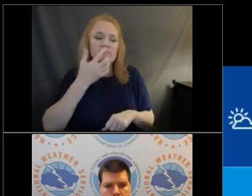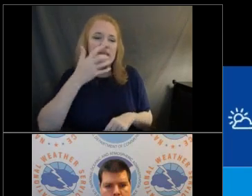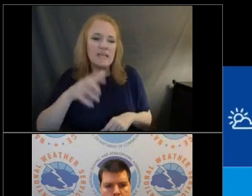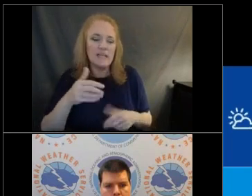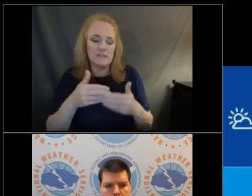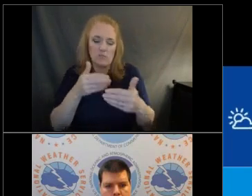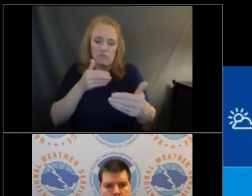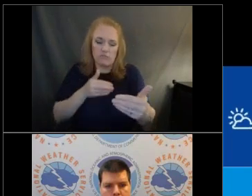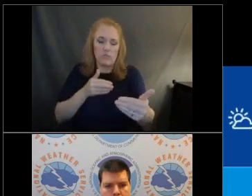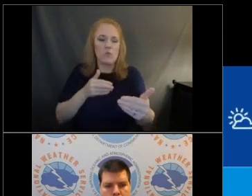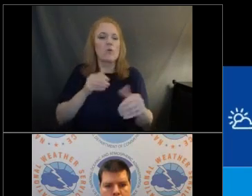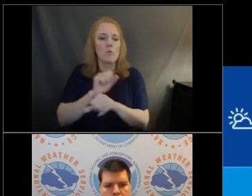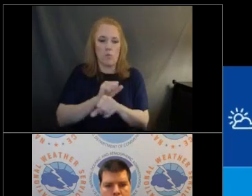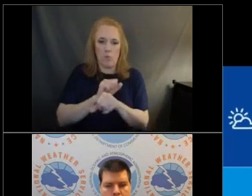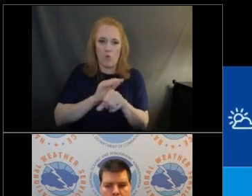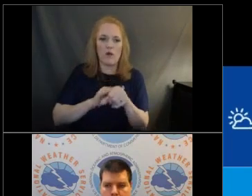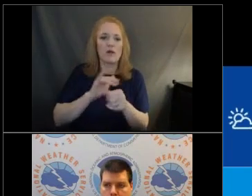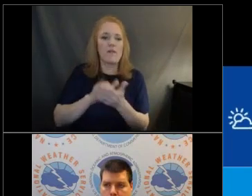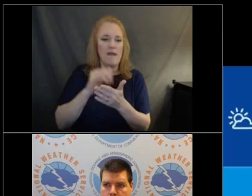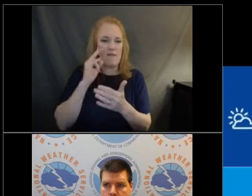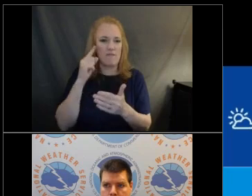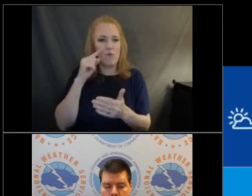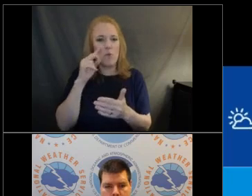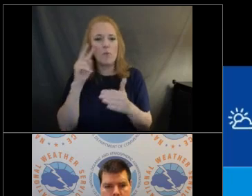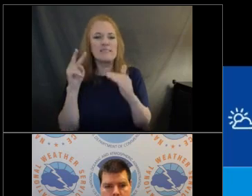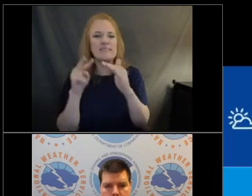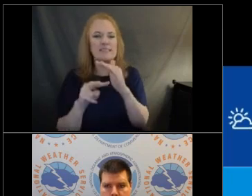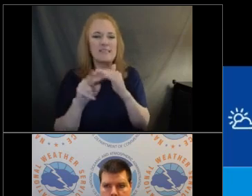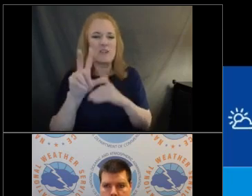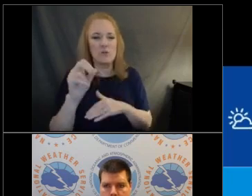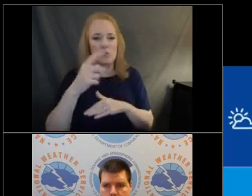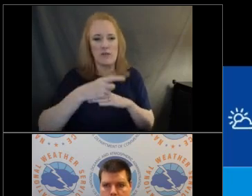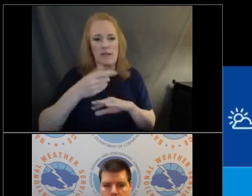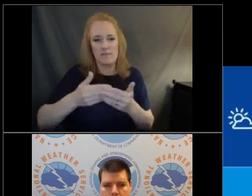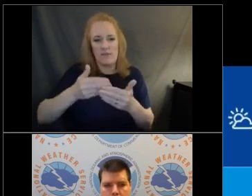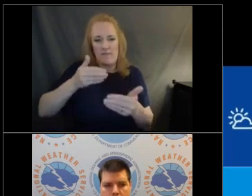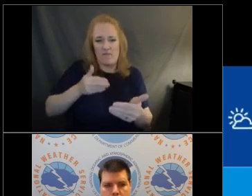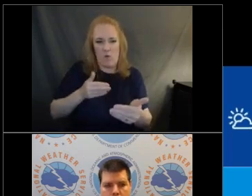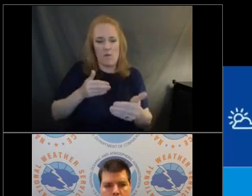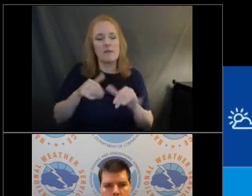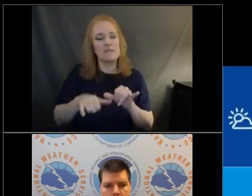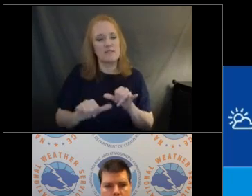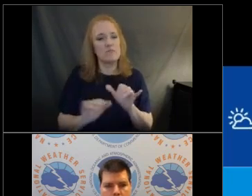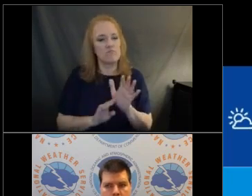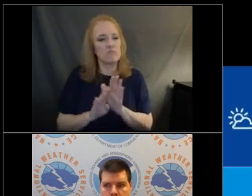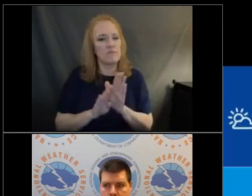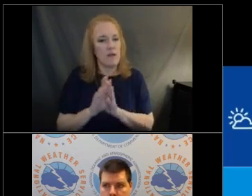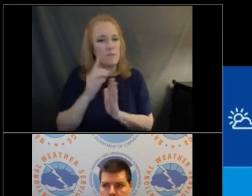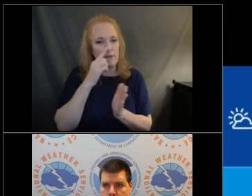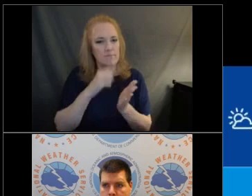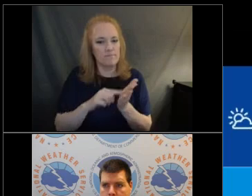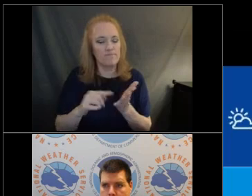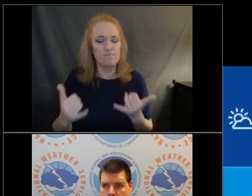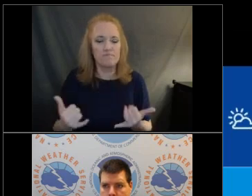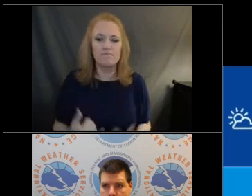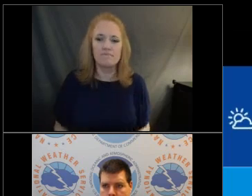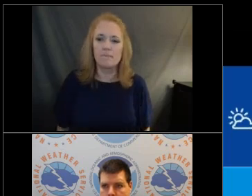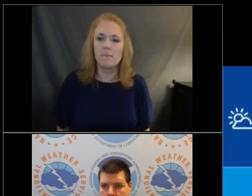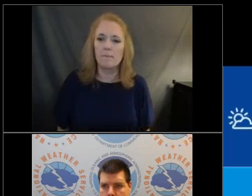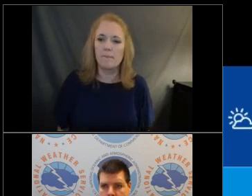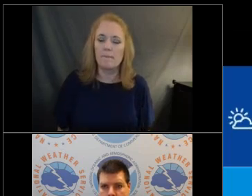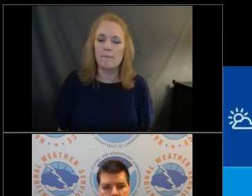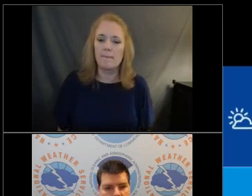there is work going on in that area but it's still in a developmental mode at this point.